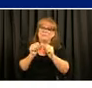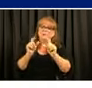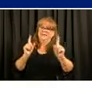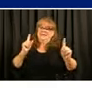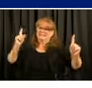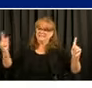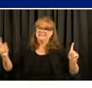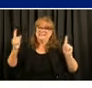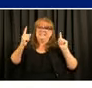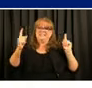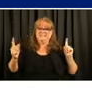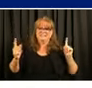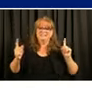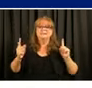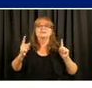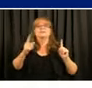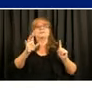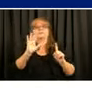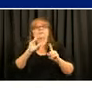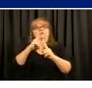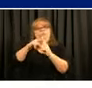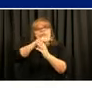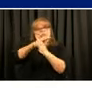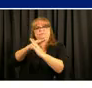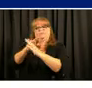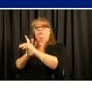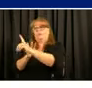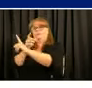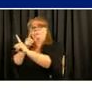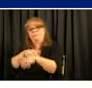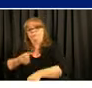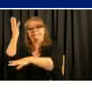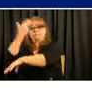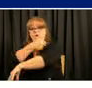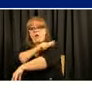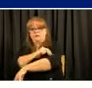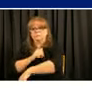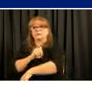now the dark blue line if you look at the figure on the right the purple yellow and red lines